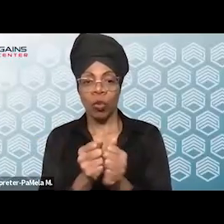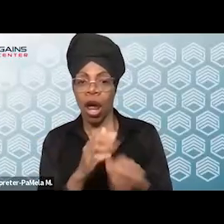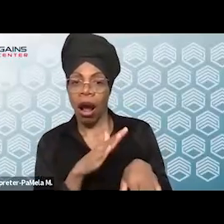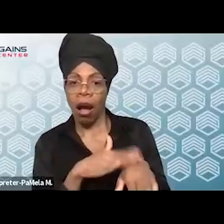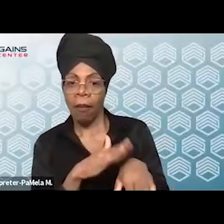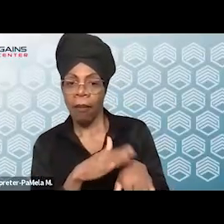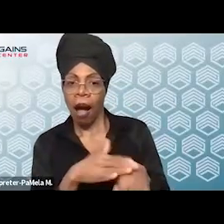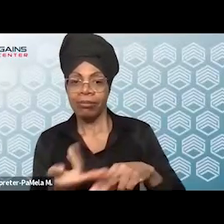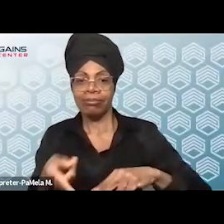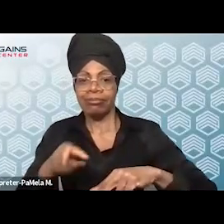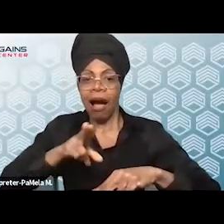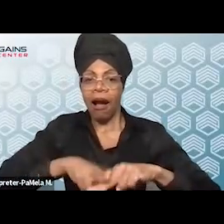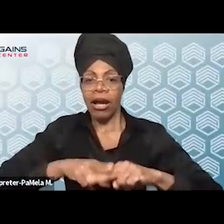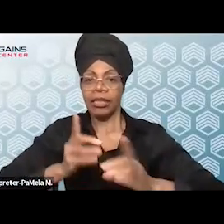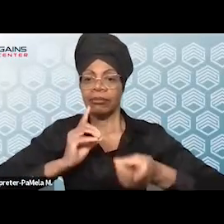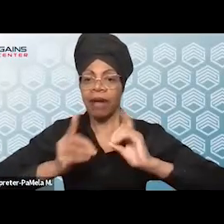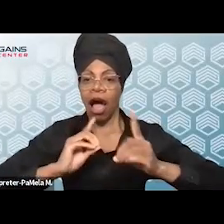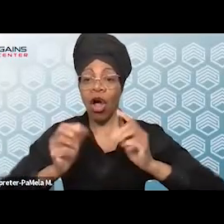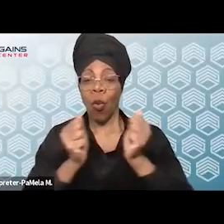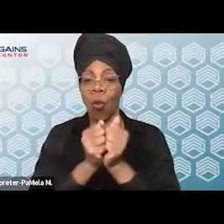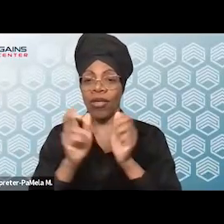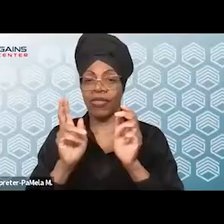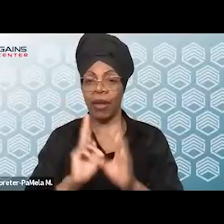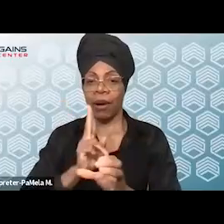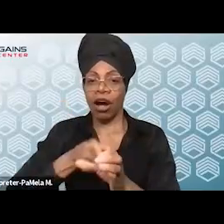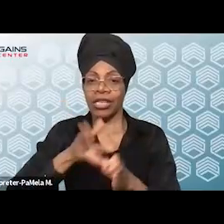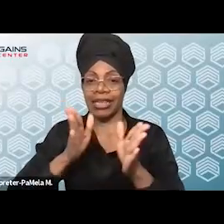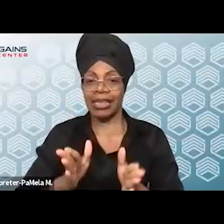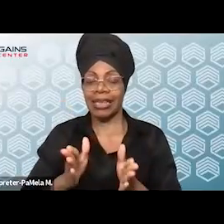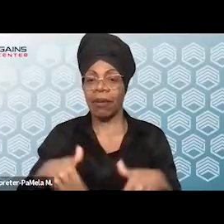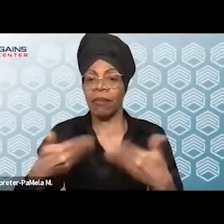increased dialogue with the participant, providing more time to produce a specimen,